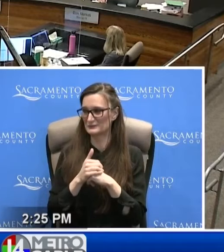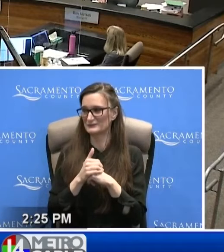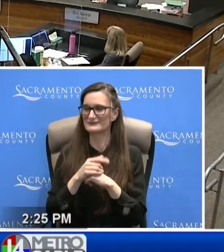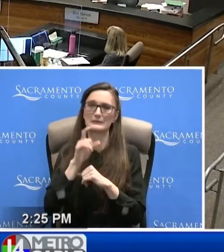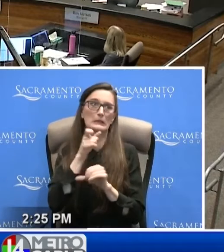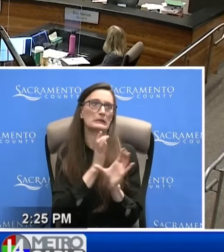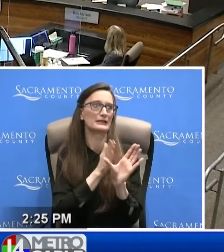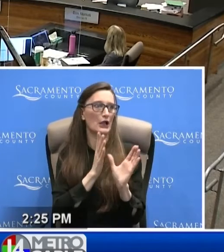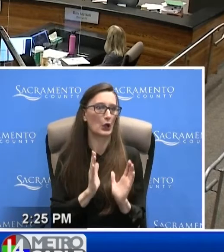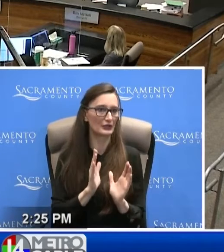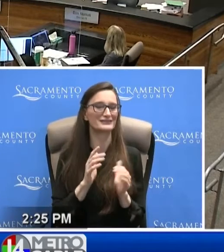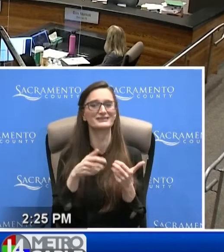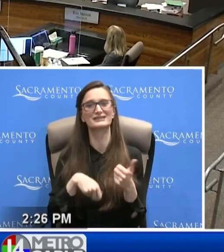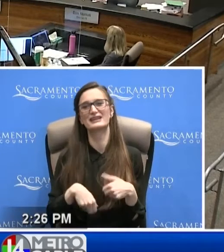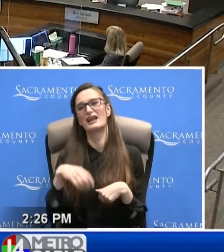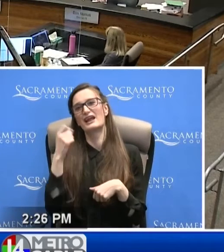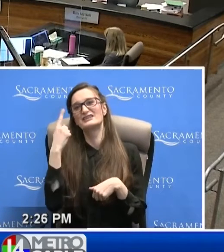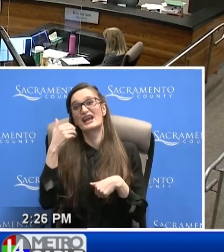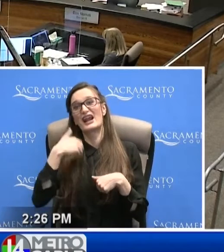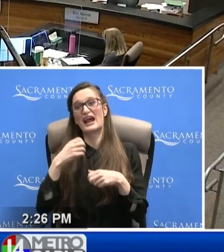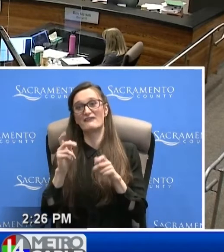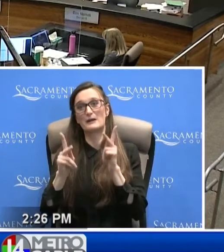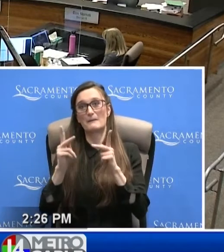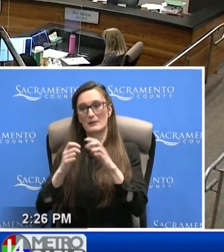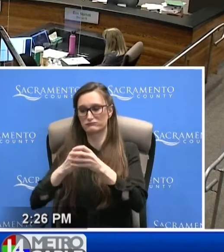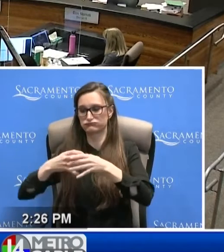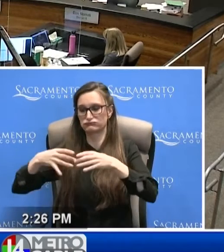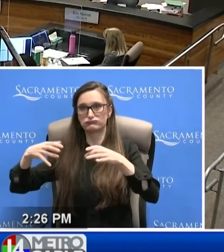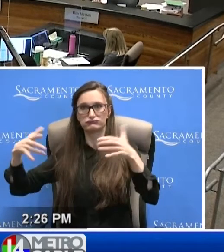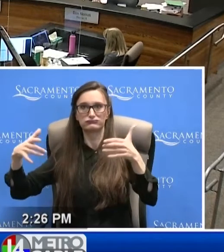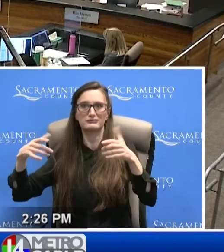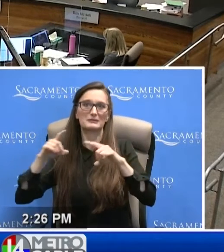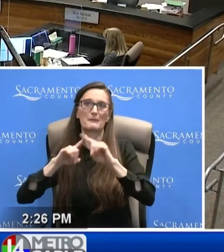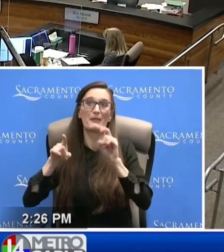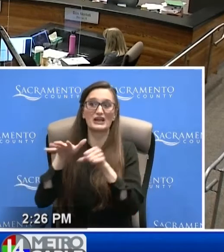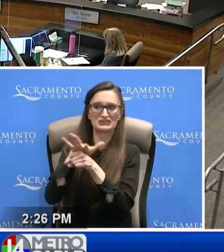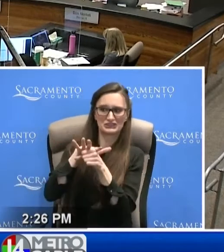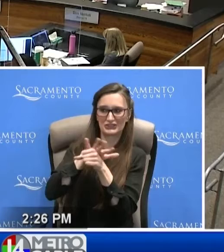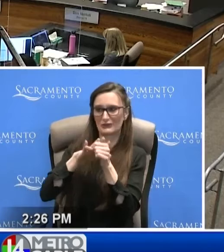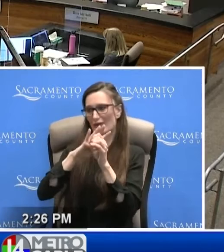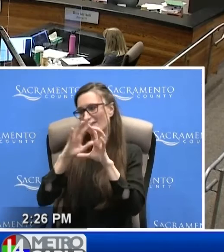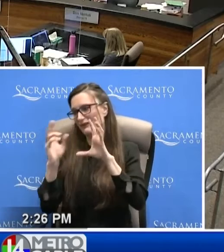grow in population, but geographically, this ranks OK.